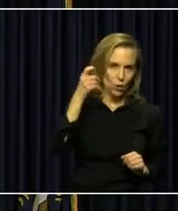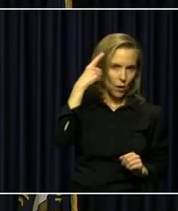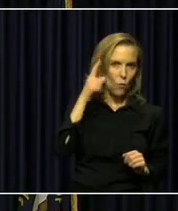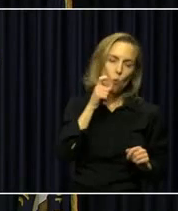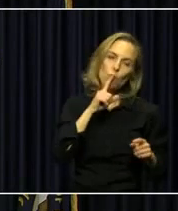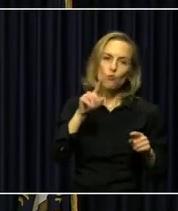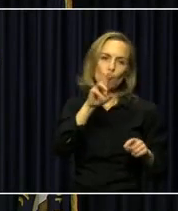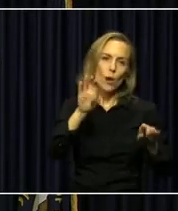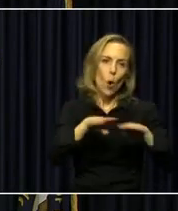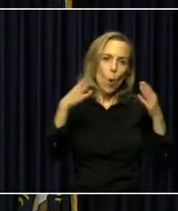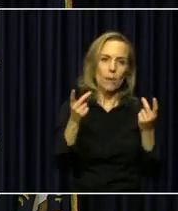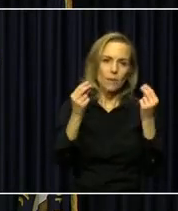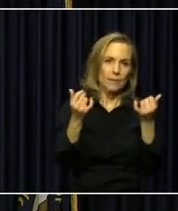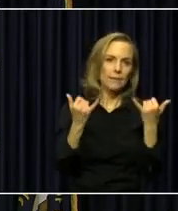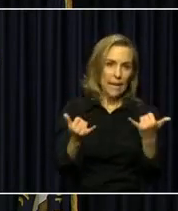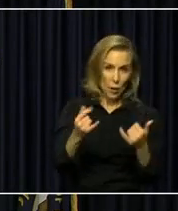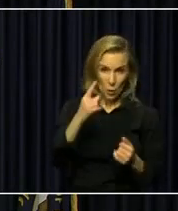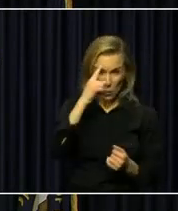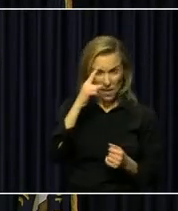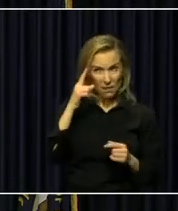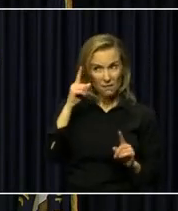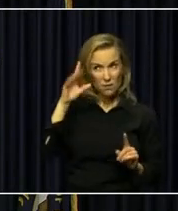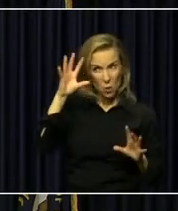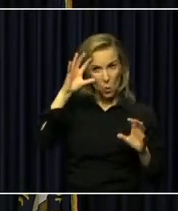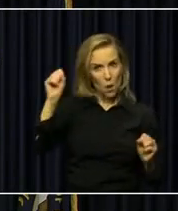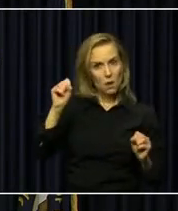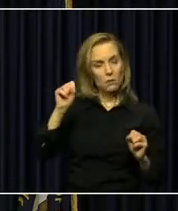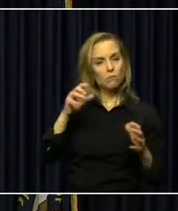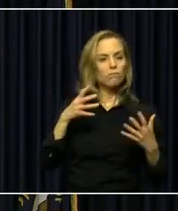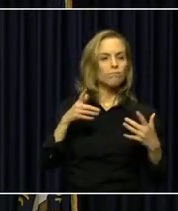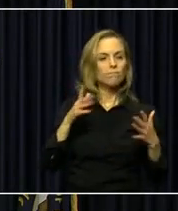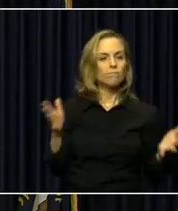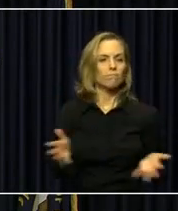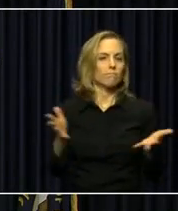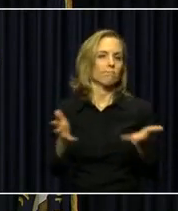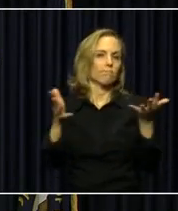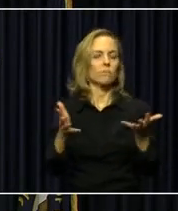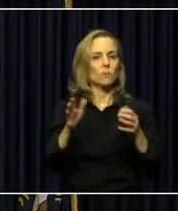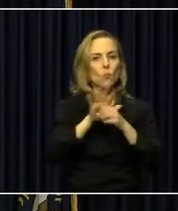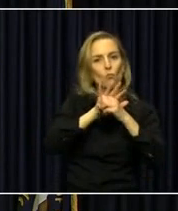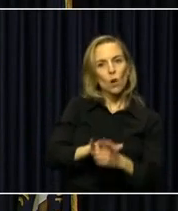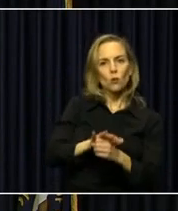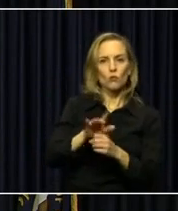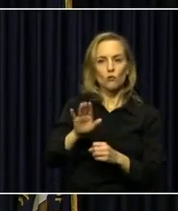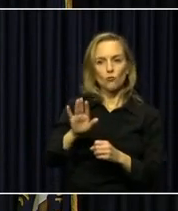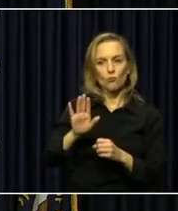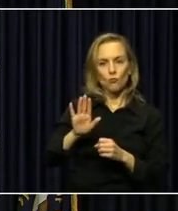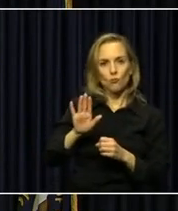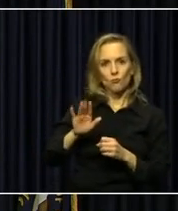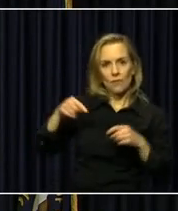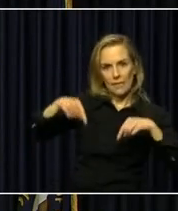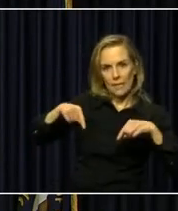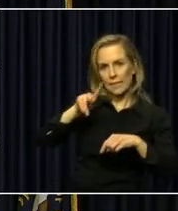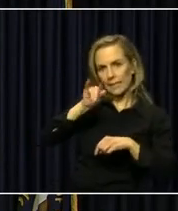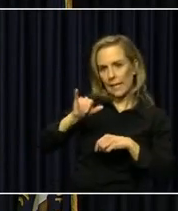IT'S REALLY IN LINE WITH WHAT WE'RE DOING. HEALTH CENTER IN LOUISVILLE'S